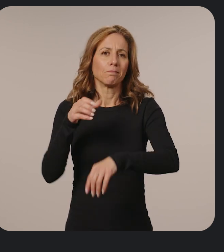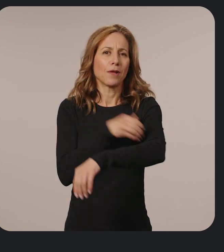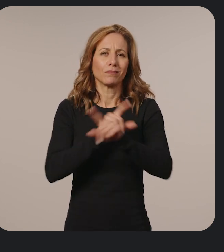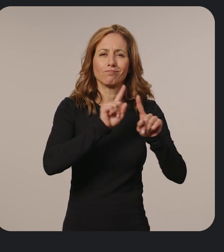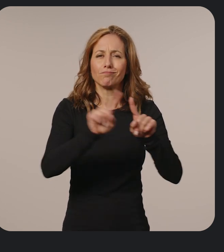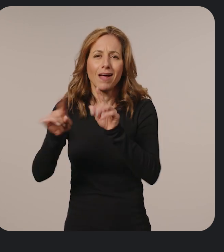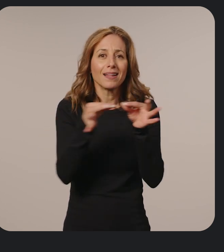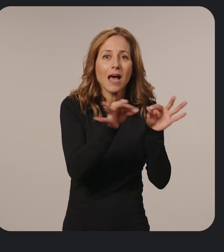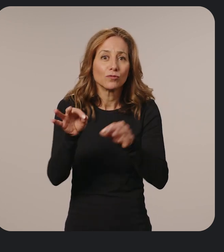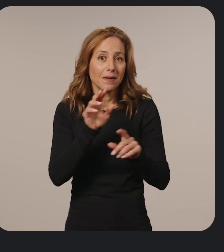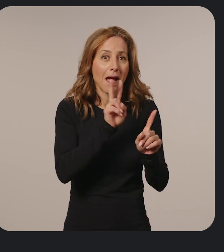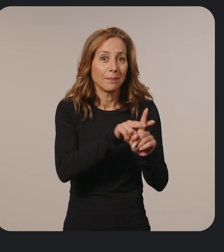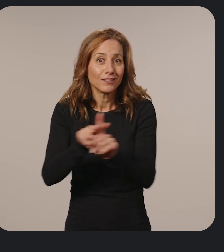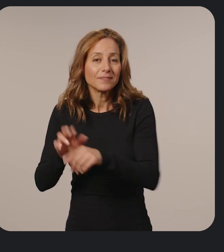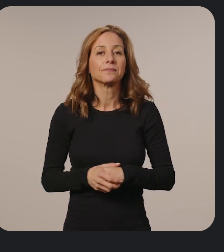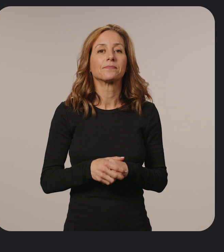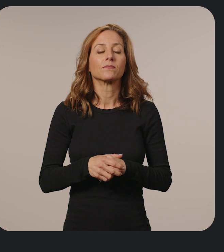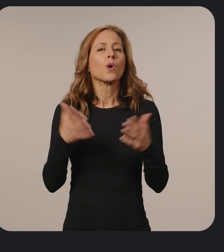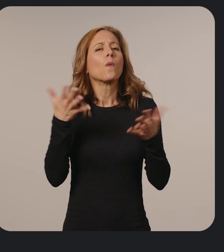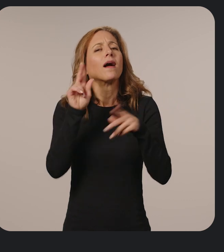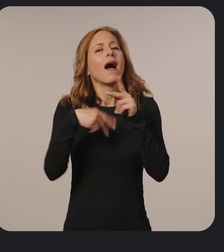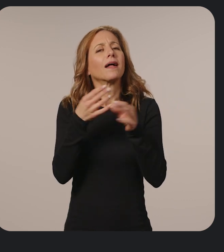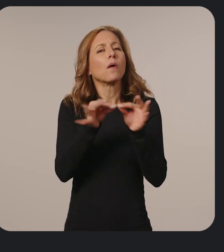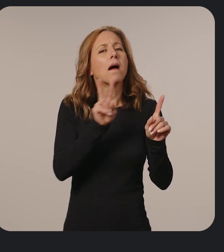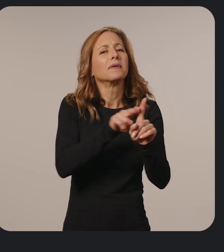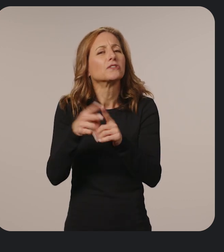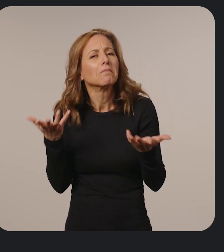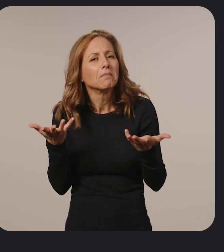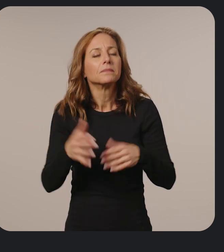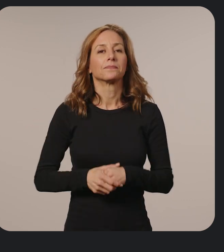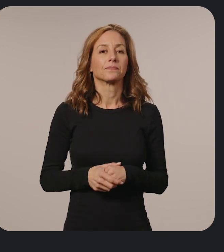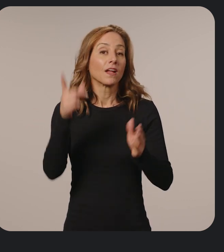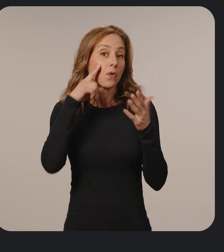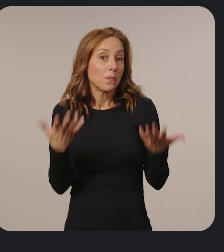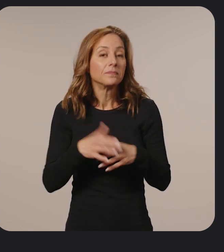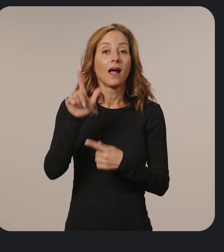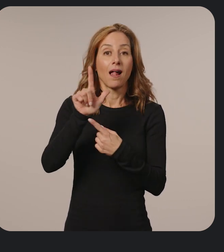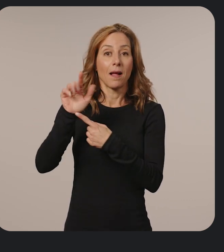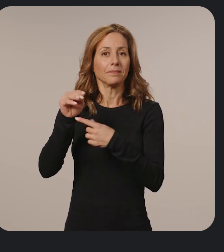applications. And what kinds of language applications am I talking about? For one, LLMs let us quickly solve